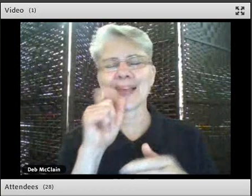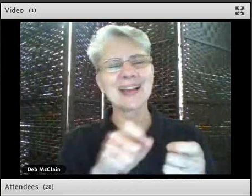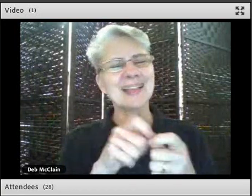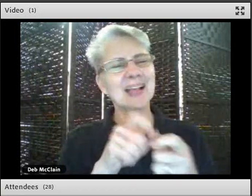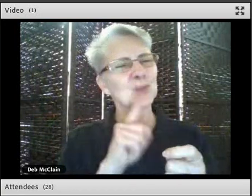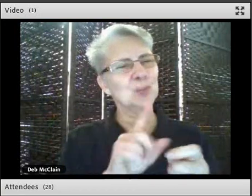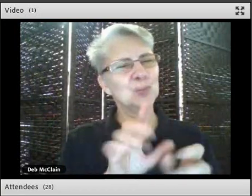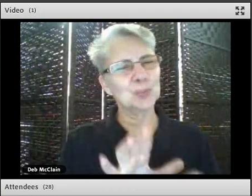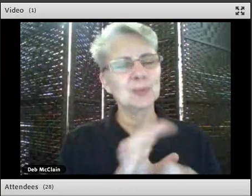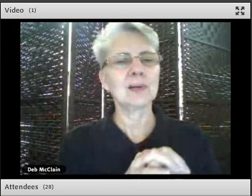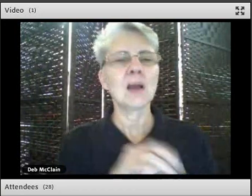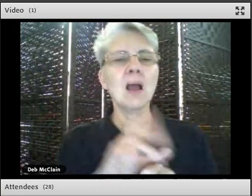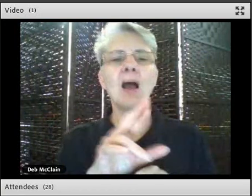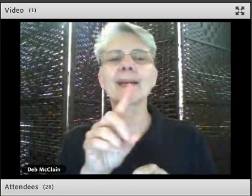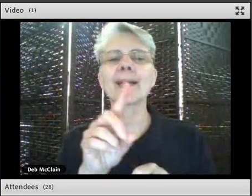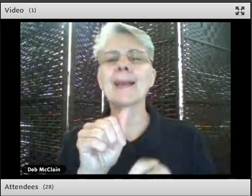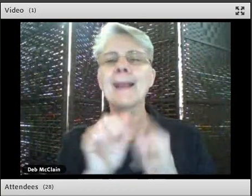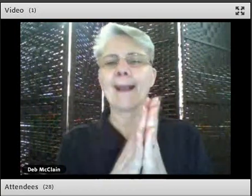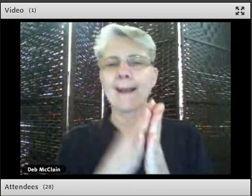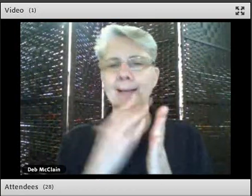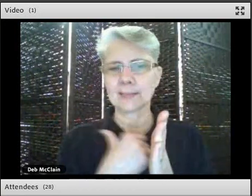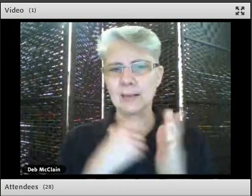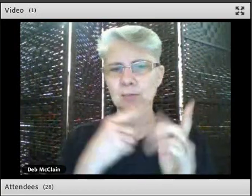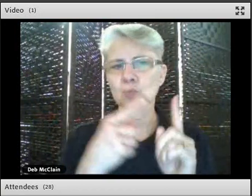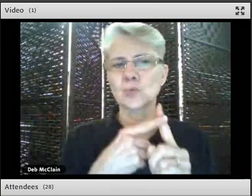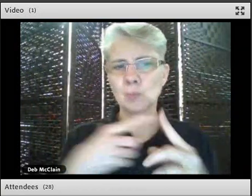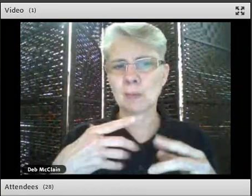So, hour, whether it's singular or plural --